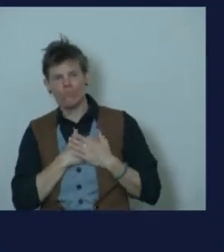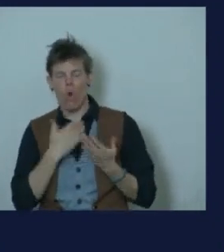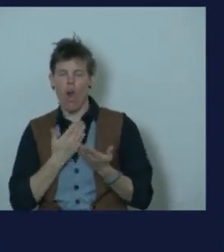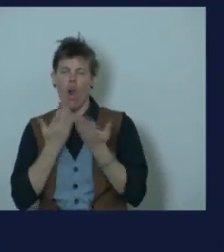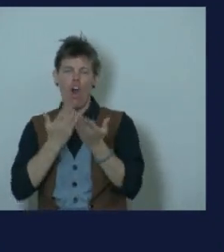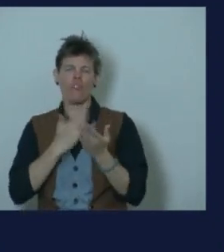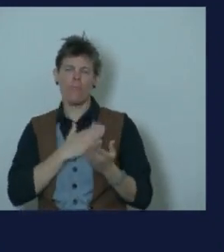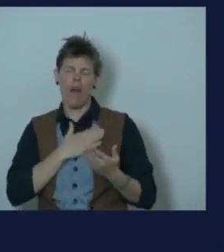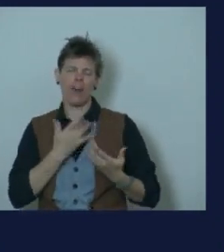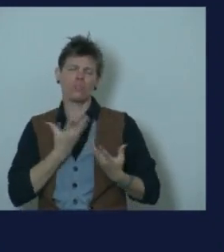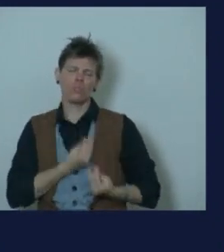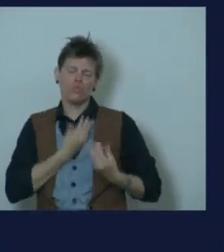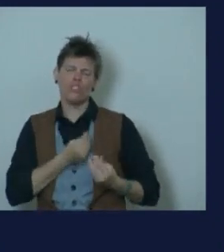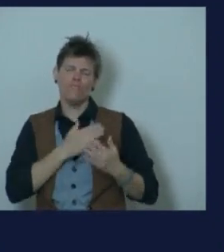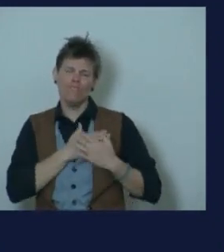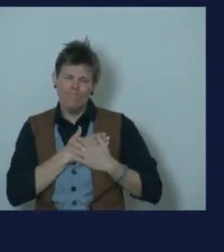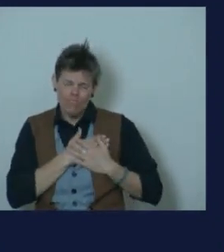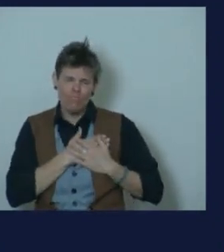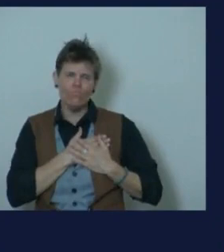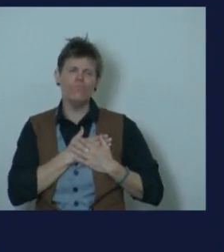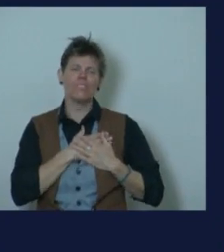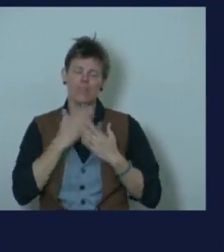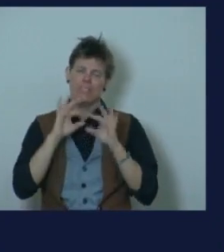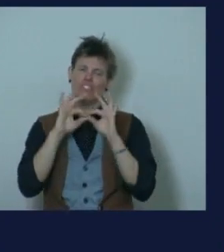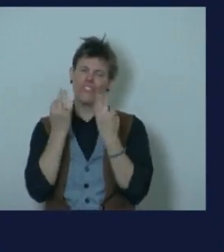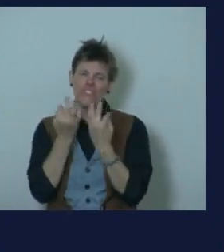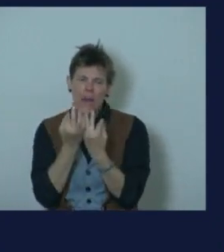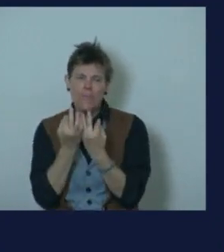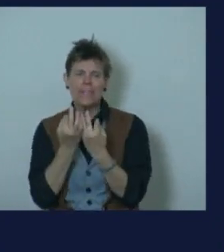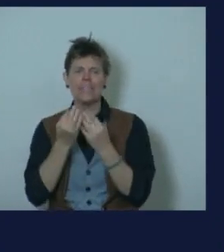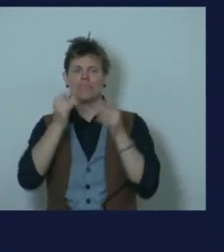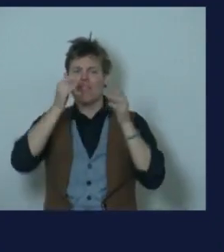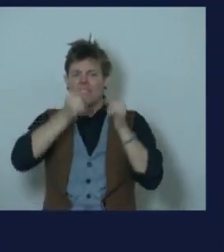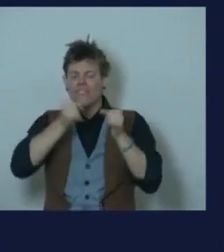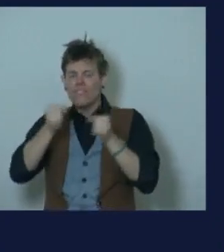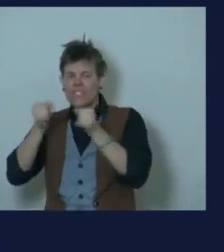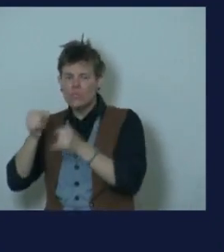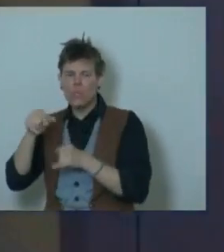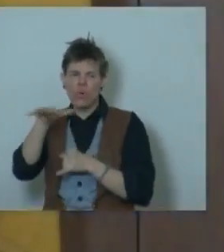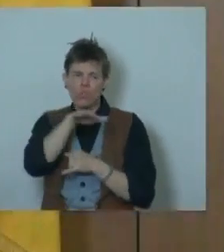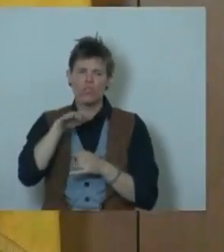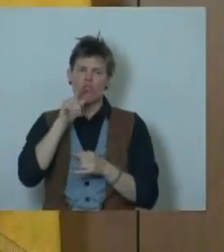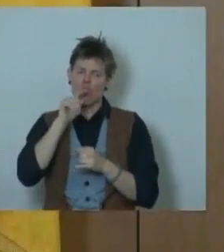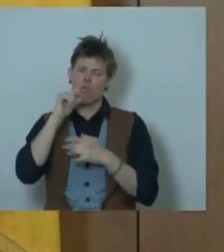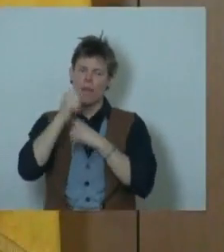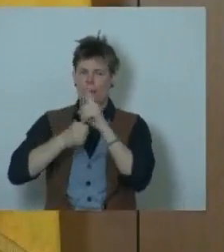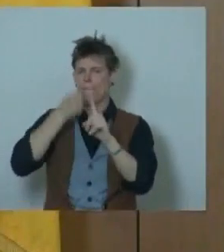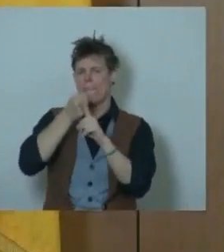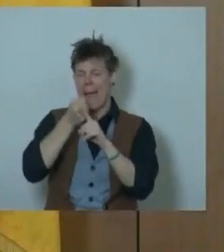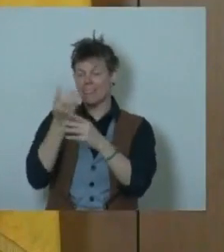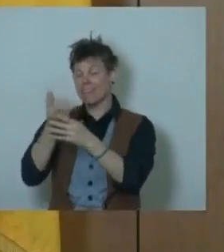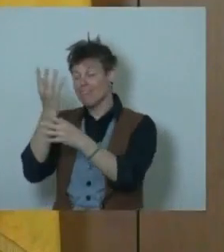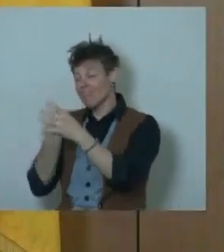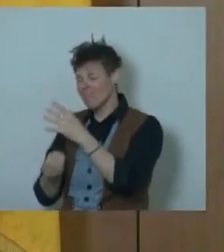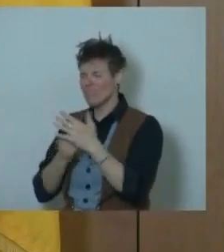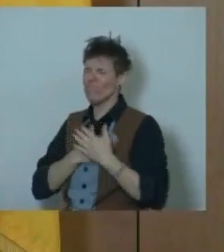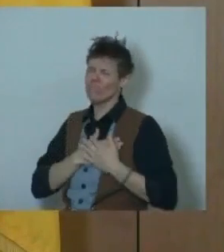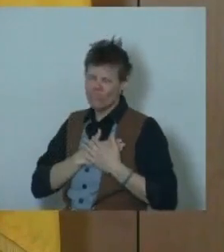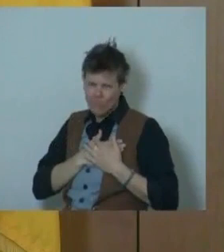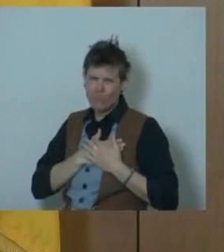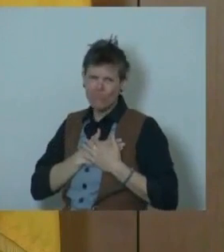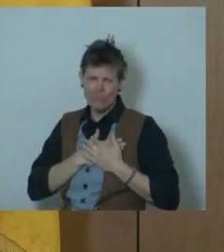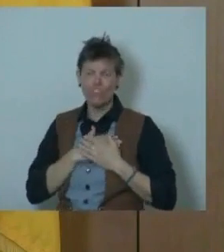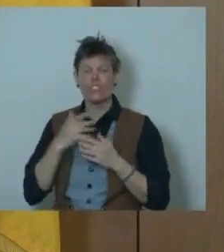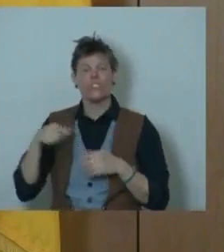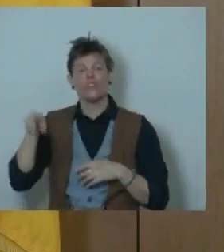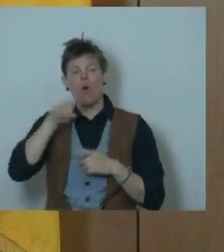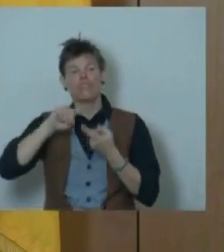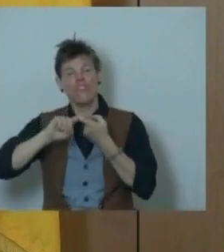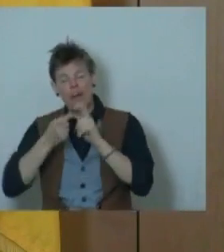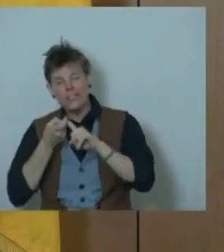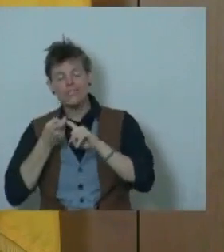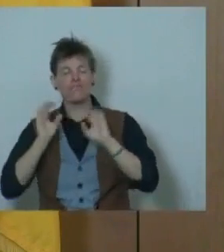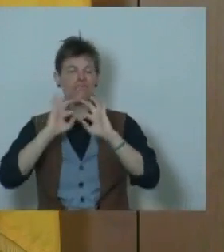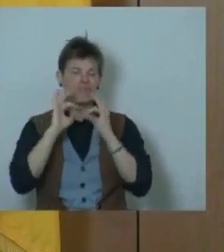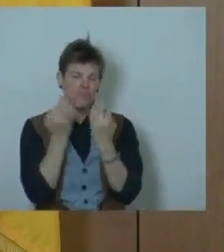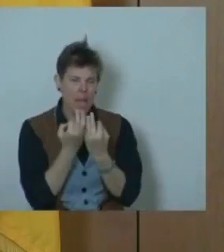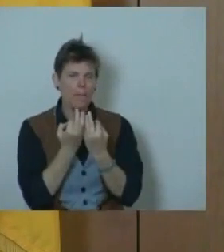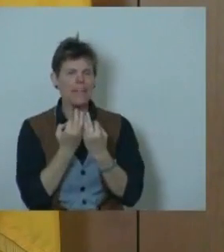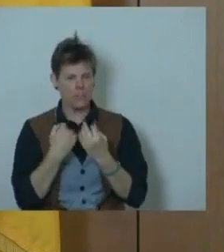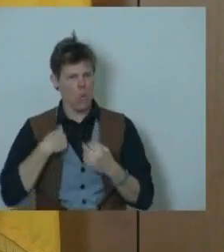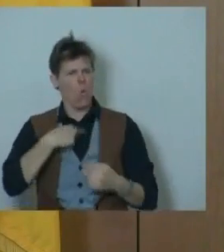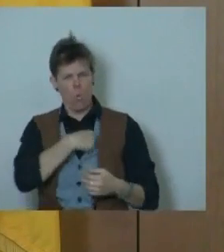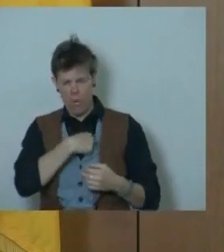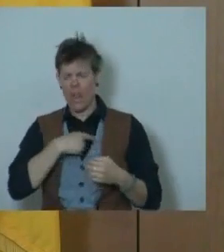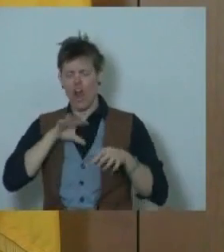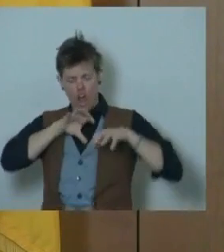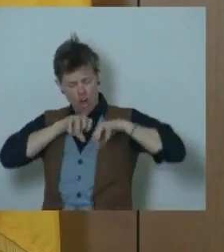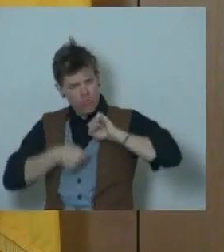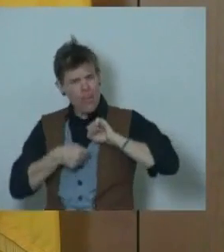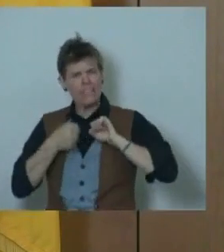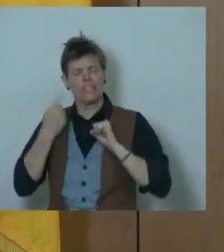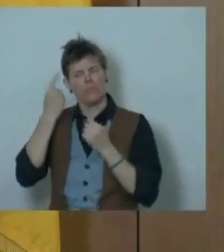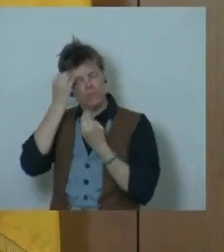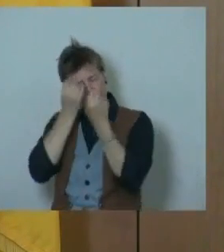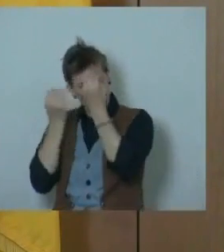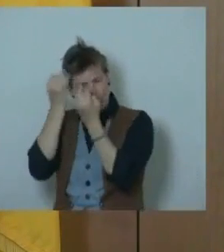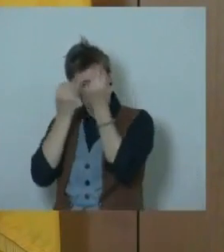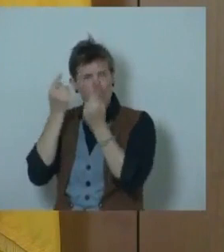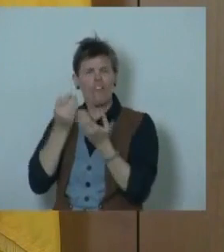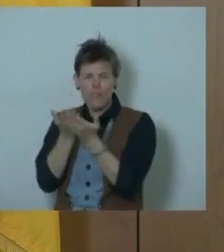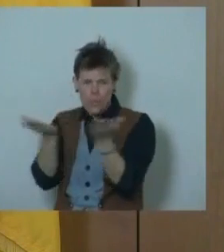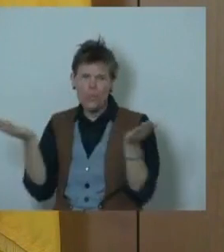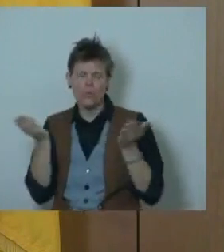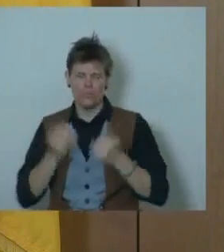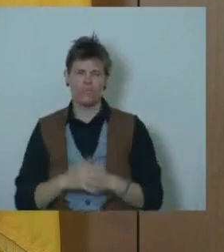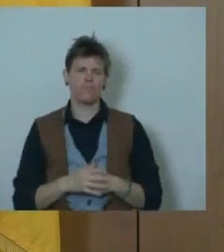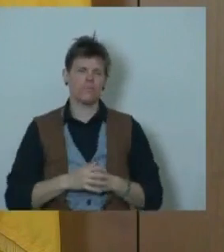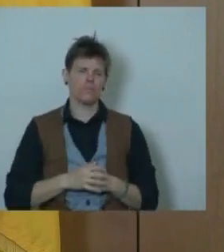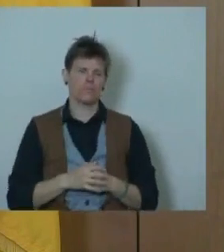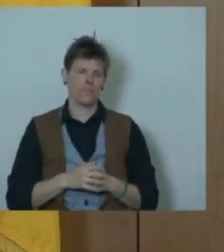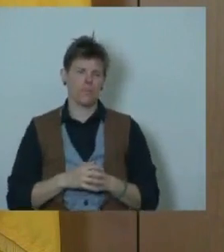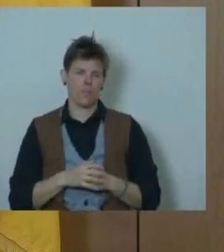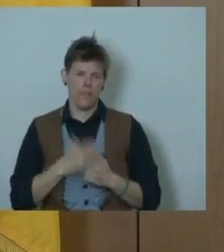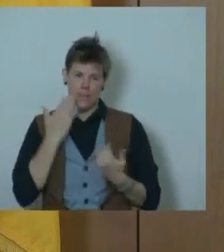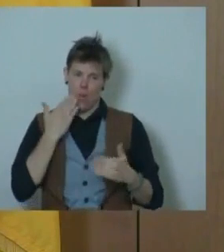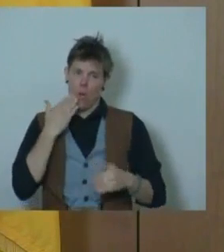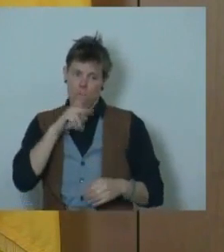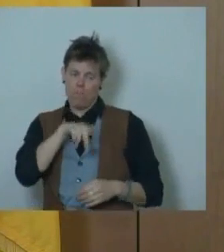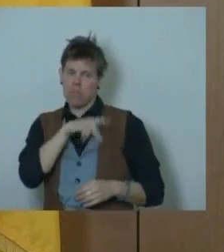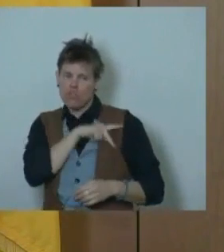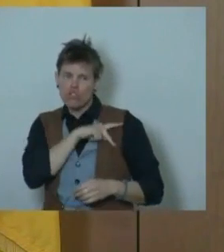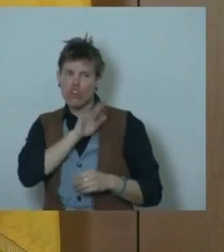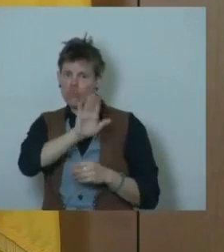AGAIN, THE ONLY WAY I CAN OFFER MY CONDOLENCES AND TO MAKE SURE THESE FAMILIES AND INDIVIDUALS WHO ARE AFFECTED BY THE LOSS OF THEIR COLLEAGUES AND THEIR FRIENDS KNOW THAT WE MOURN WITH